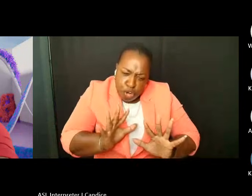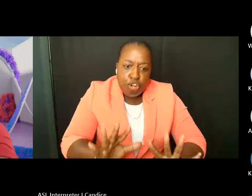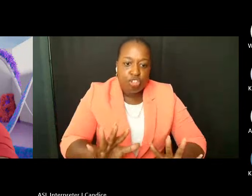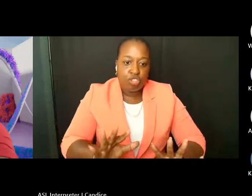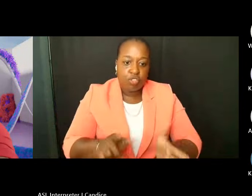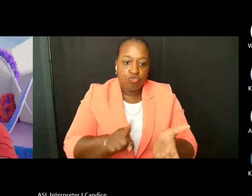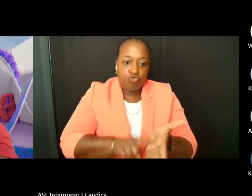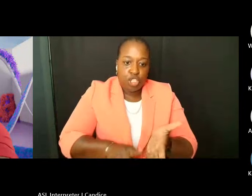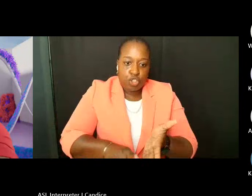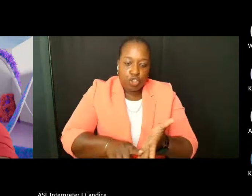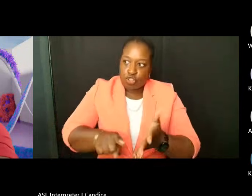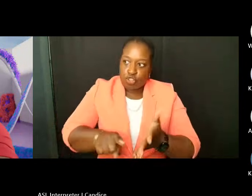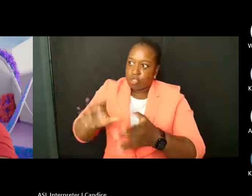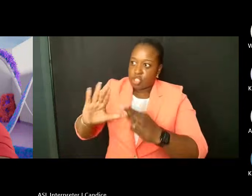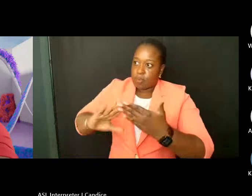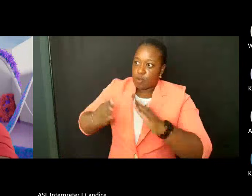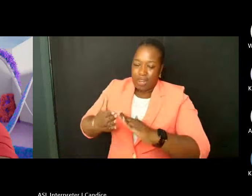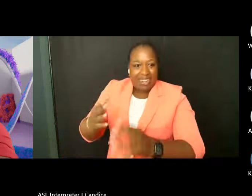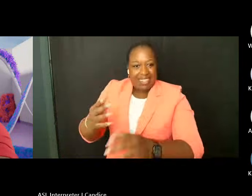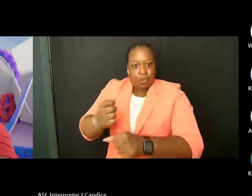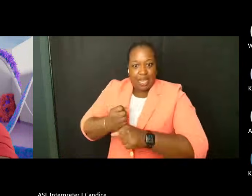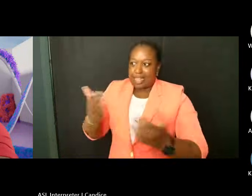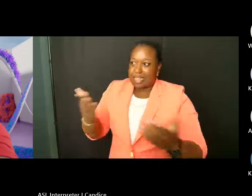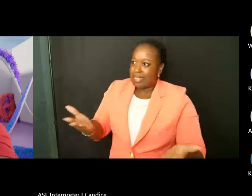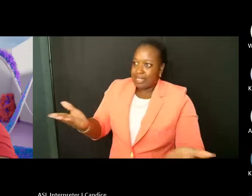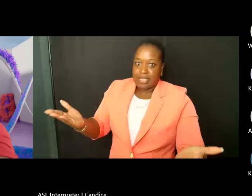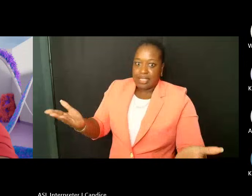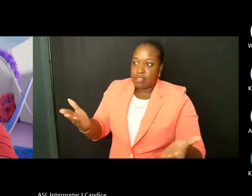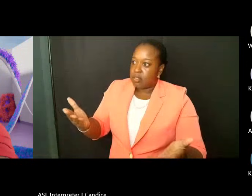get new things and get them to market. I think FDA and Dr. Kaushal -- I'd be